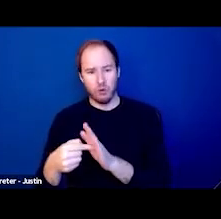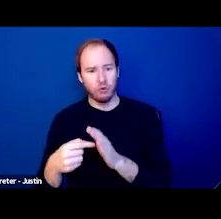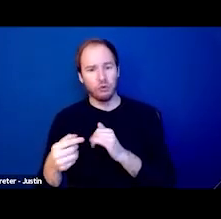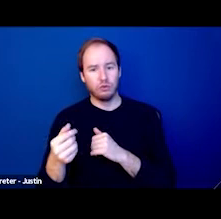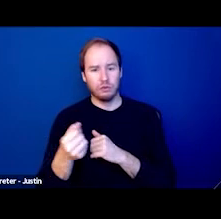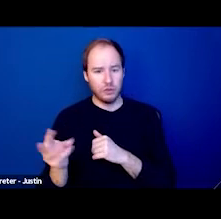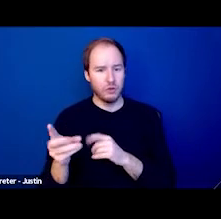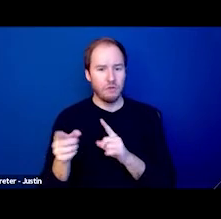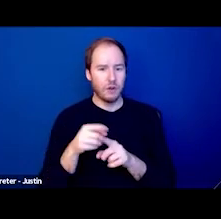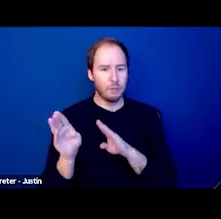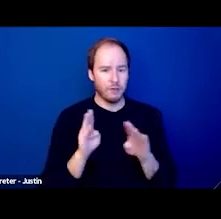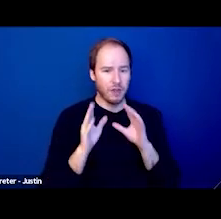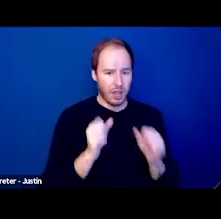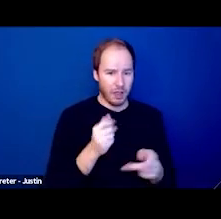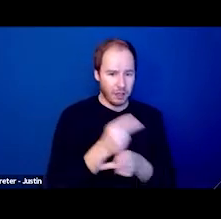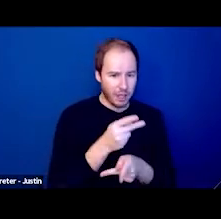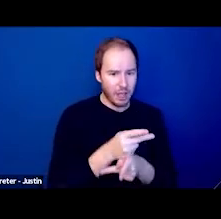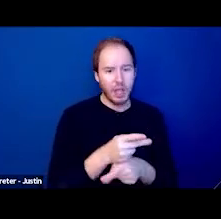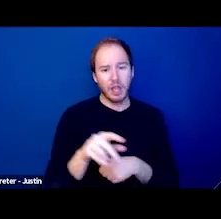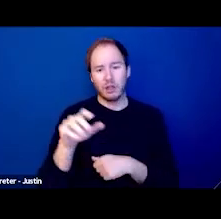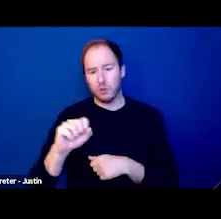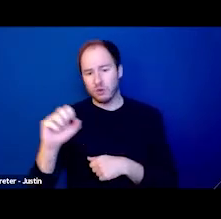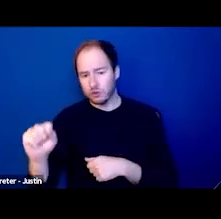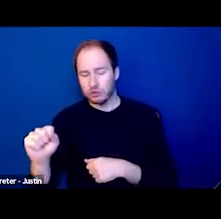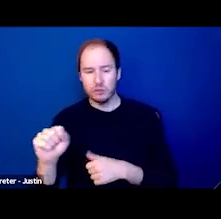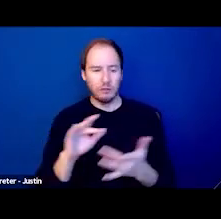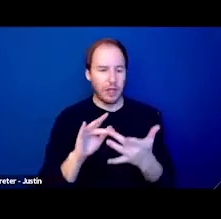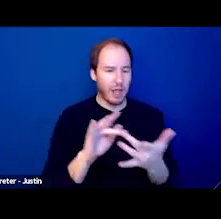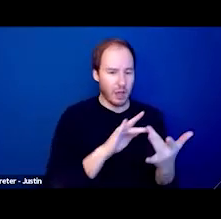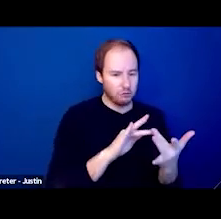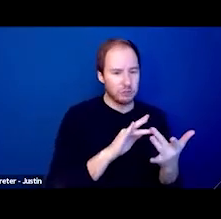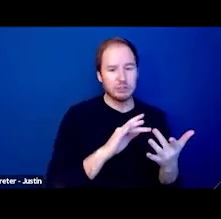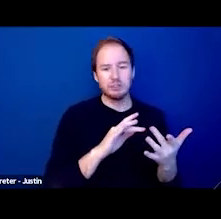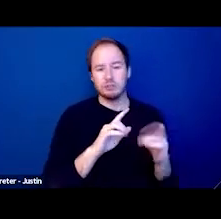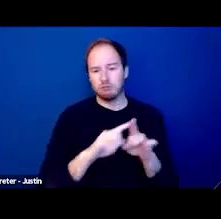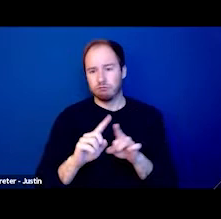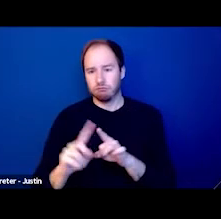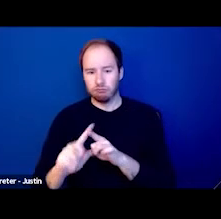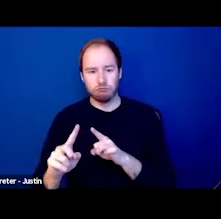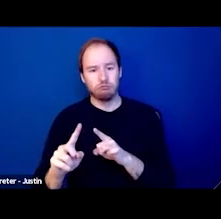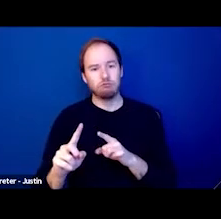from behavioral healthcare, social services, outreach, and a few people representing physical healthcare.